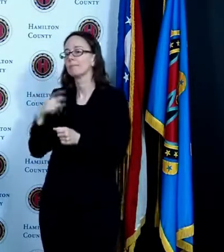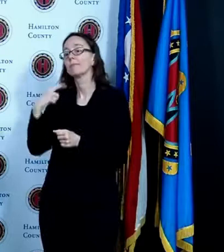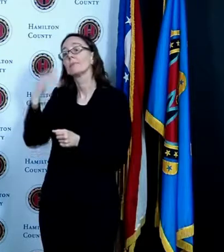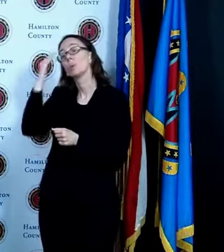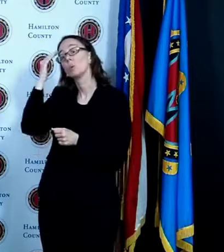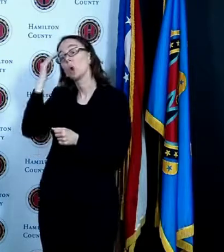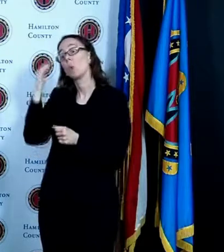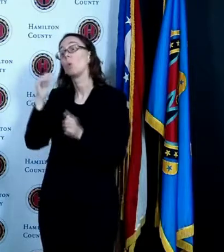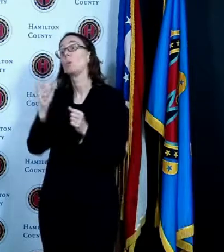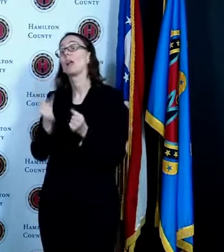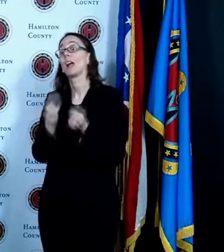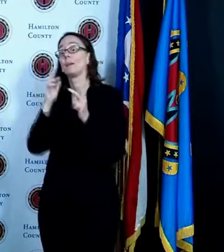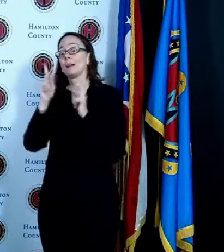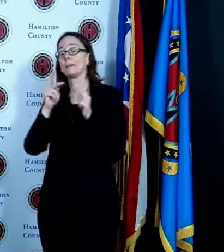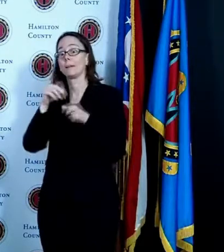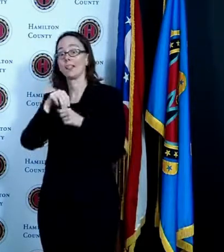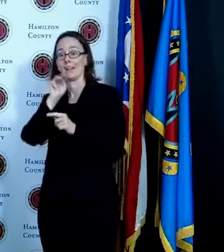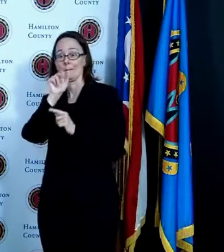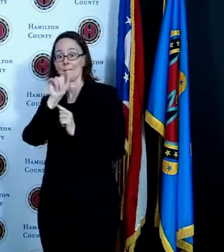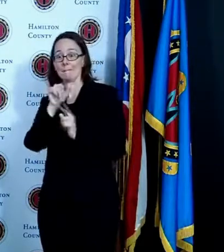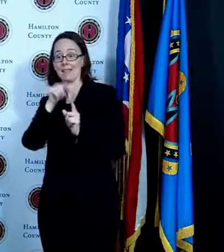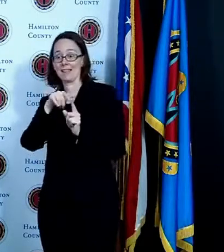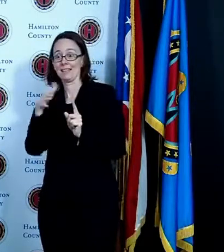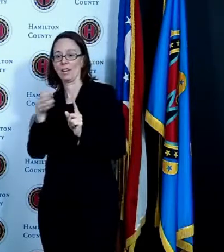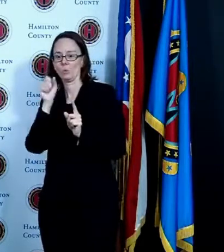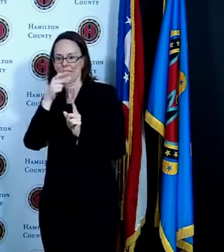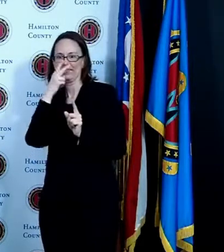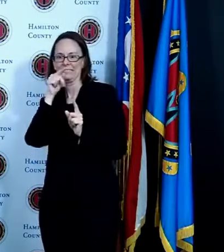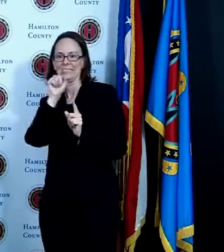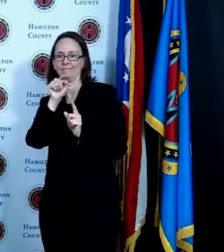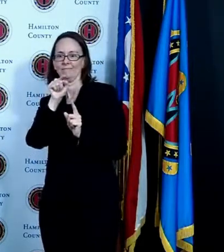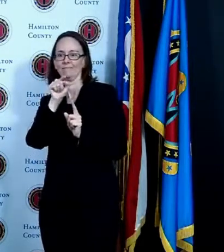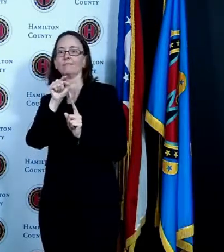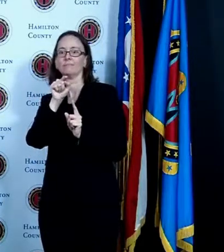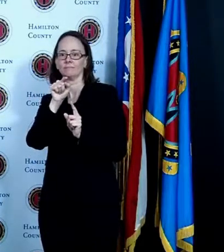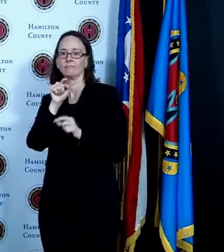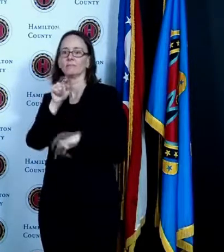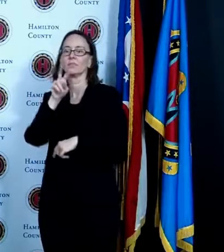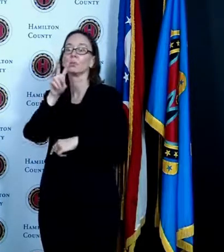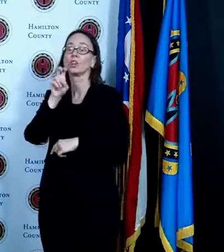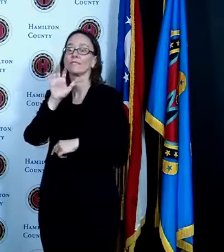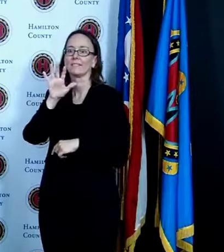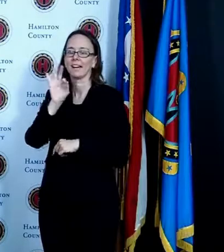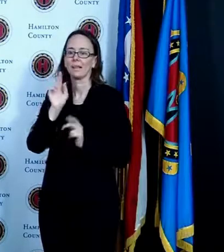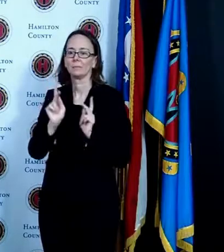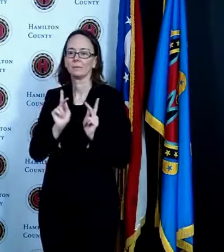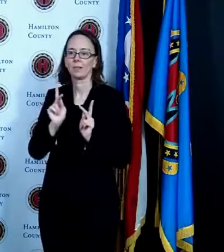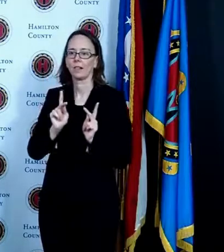how high the number of 911 and ED visits were the number of deaths is also higher